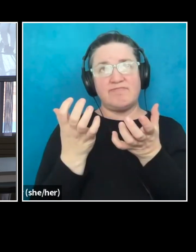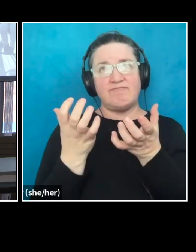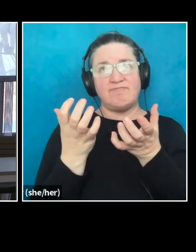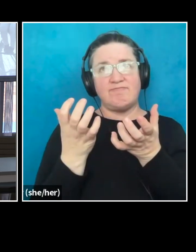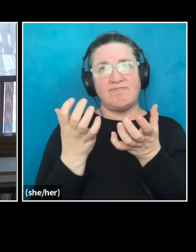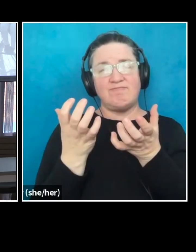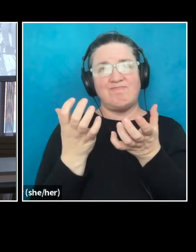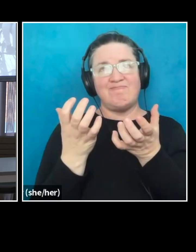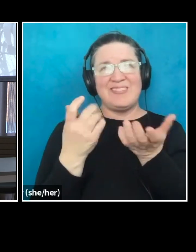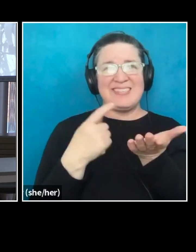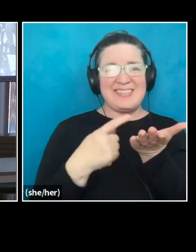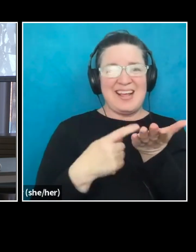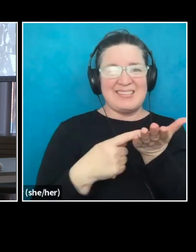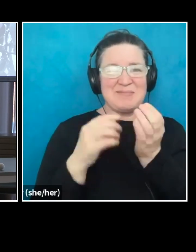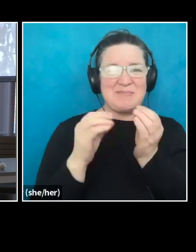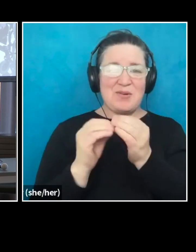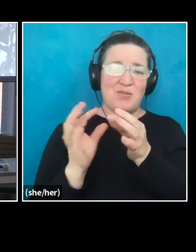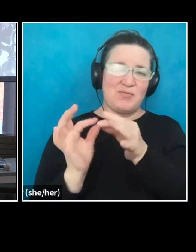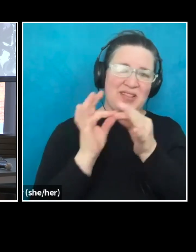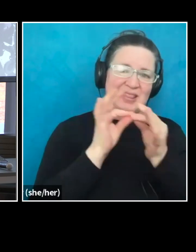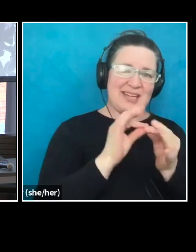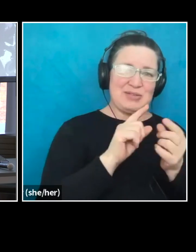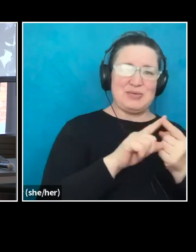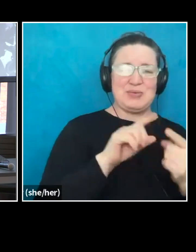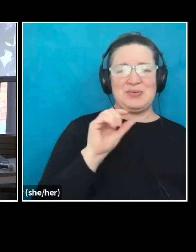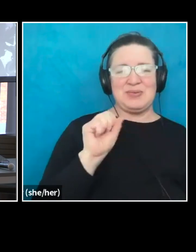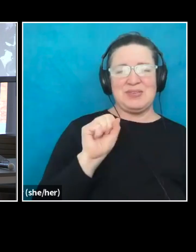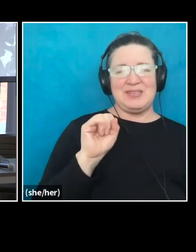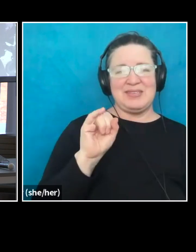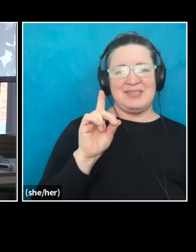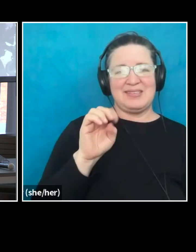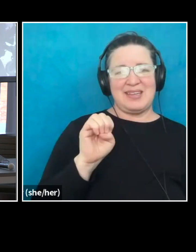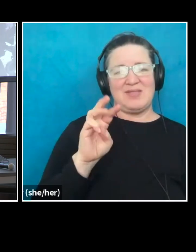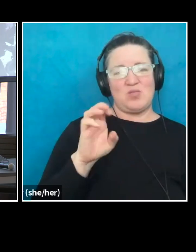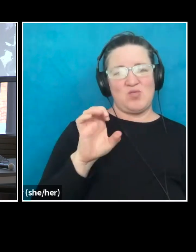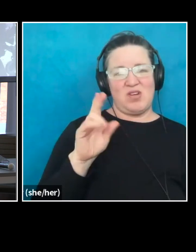something that, you know, as someone who can, um, who doesn't use a wheelchair, um, and before I